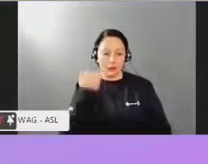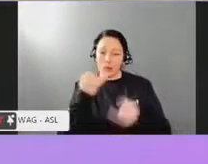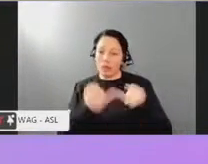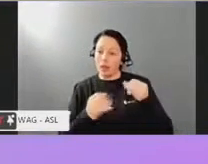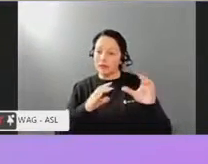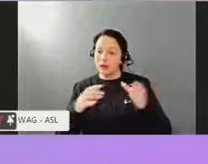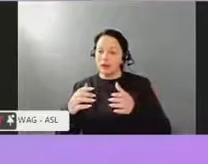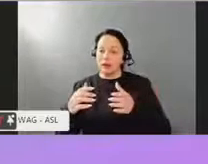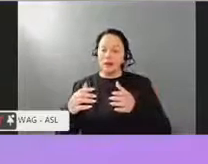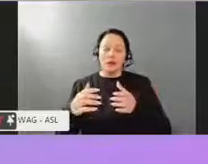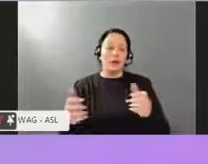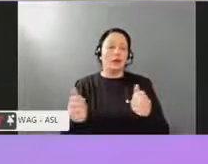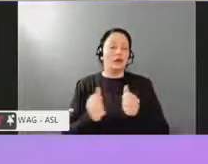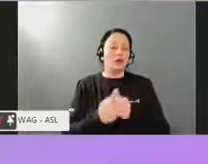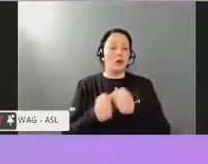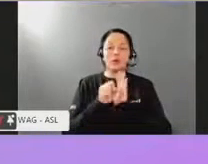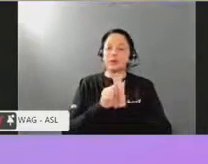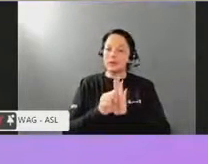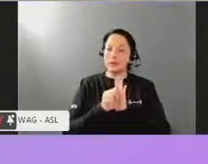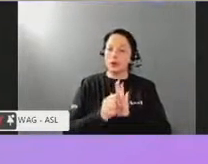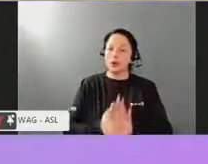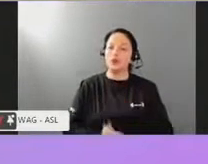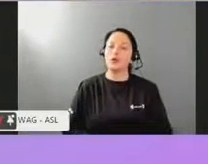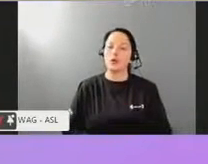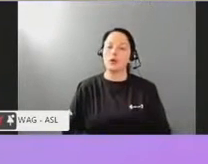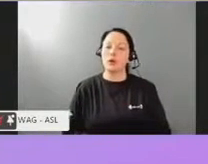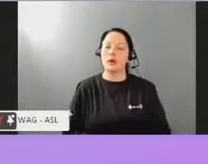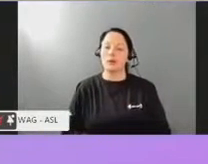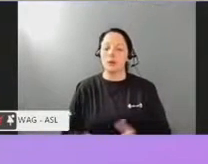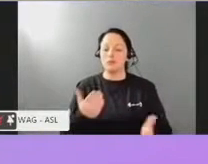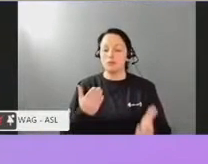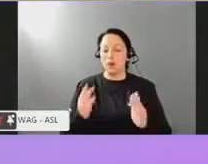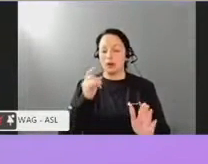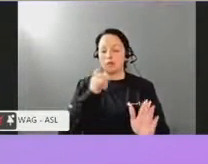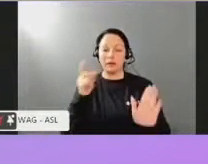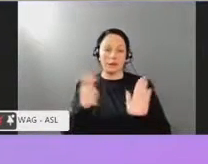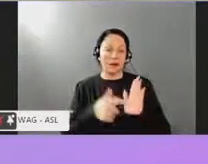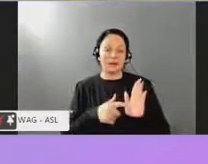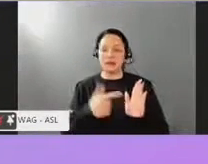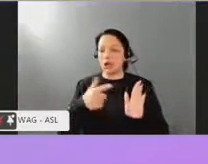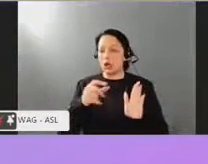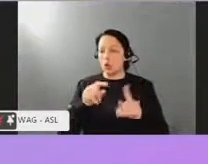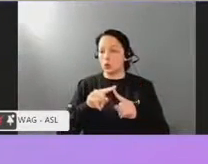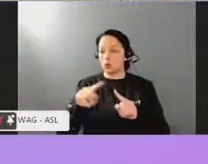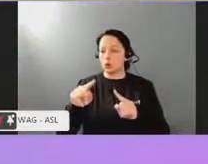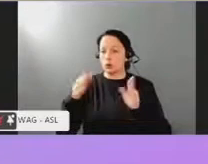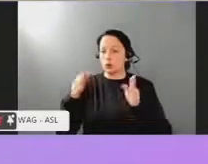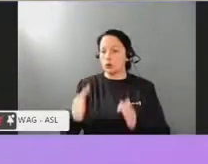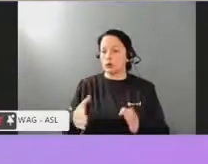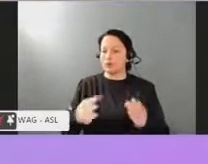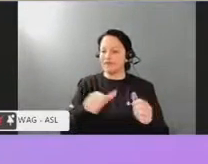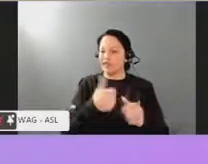developing material encounters. If you ended up being in that last category with our sample comment that